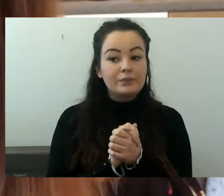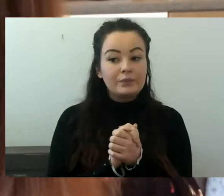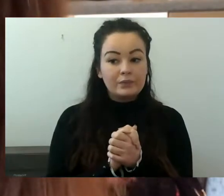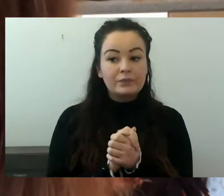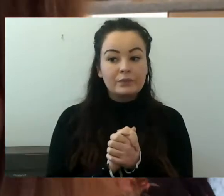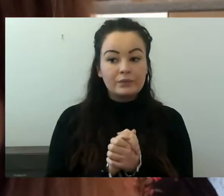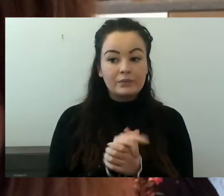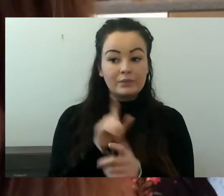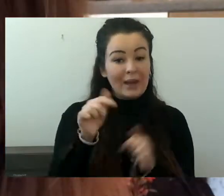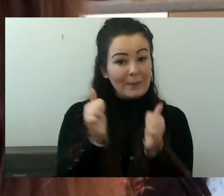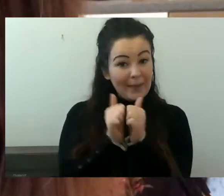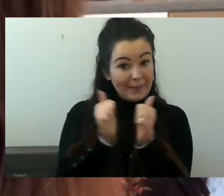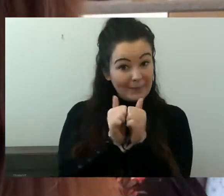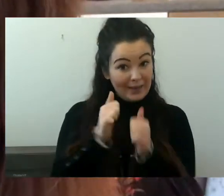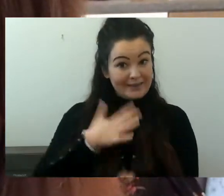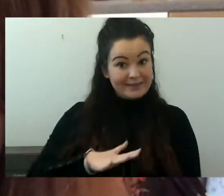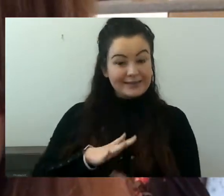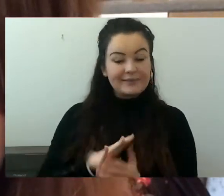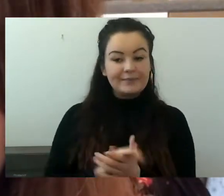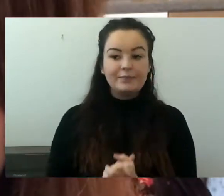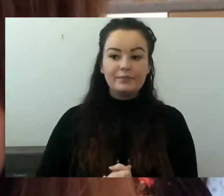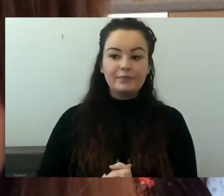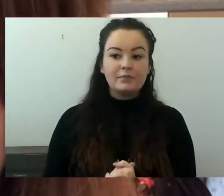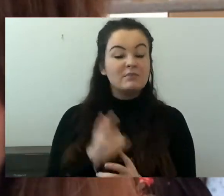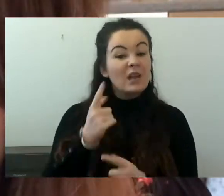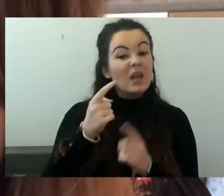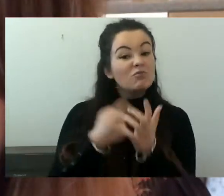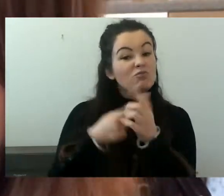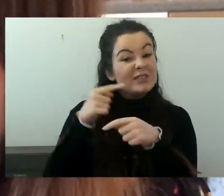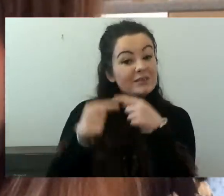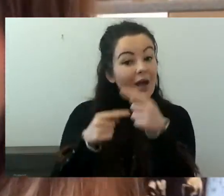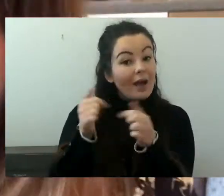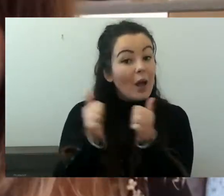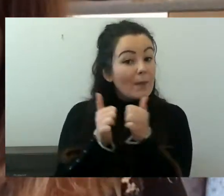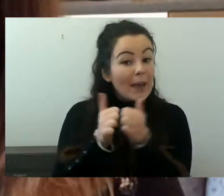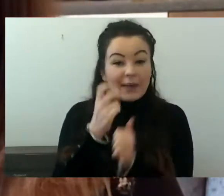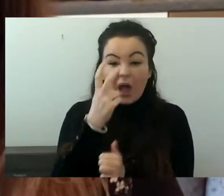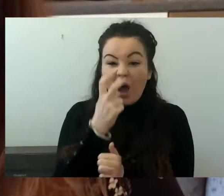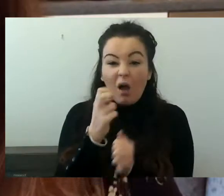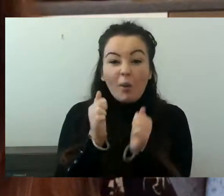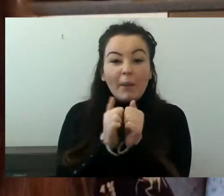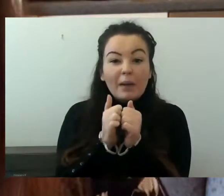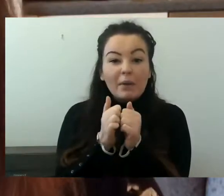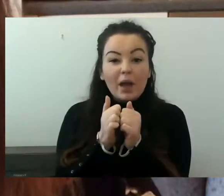and some bits of paper so if you've got recycled paper, wrappers,